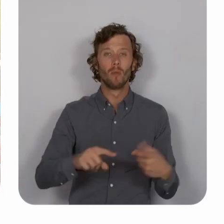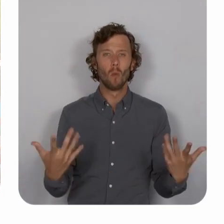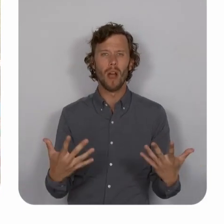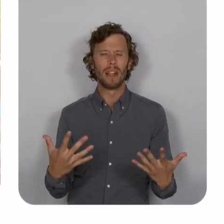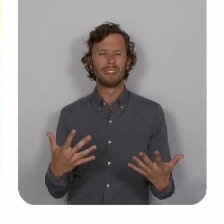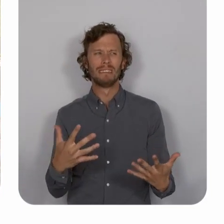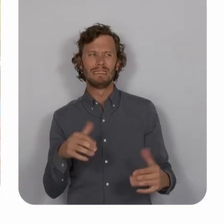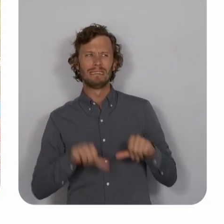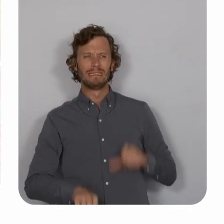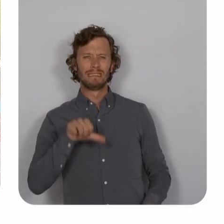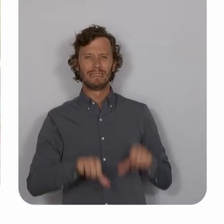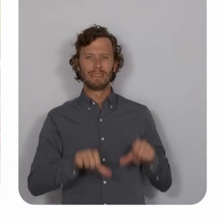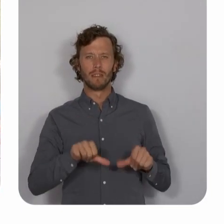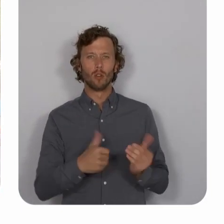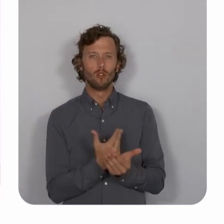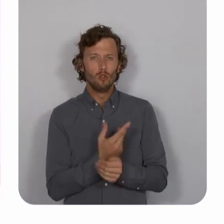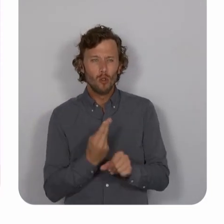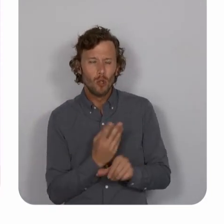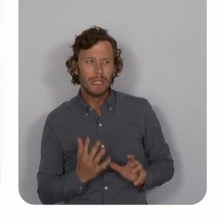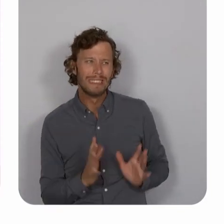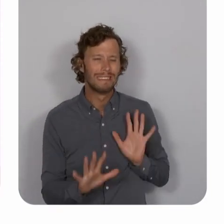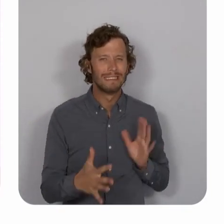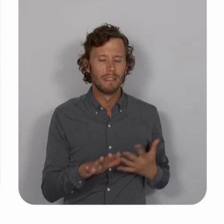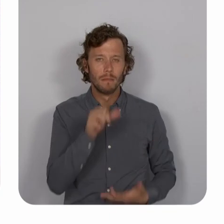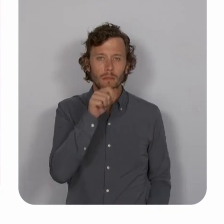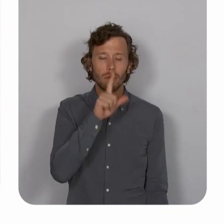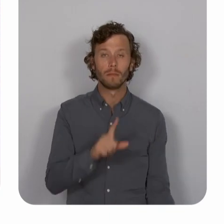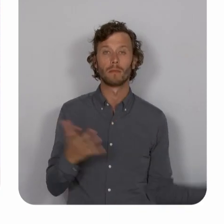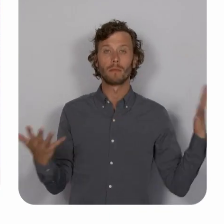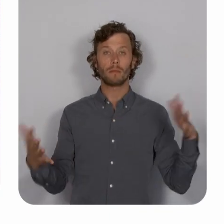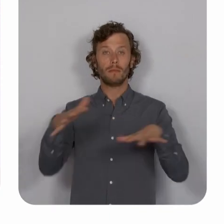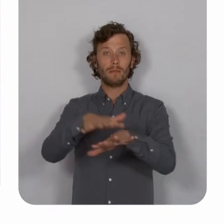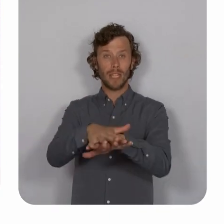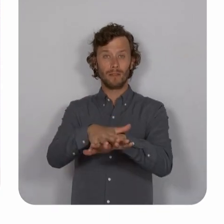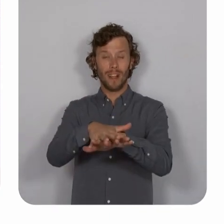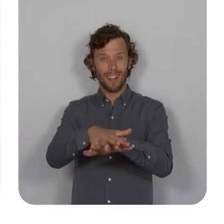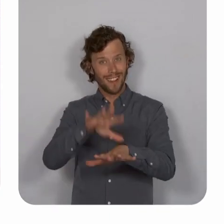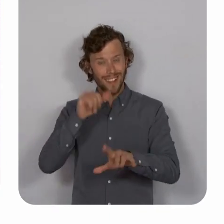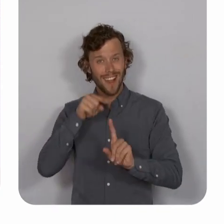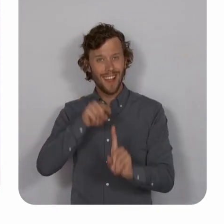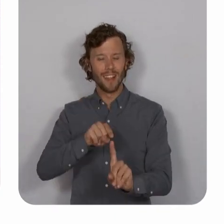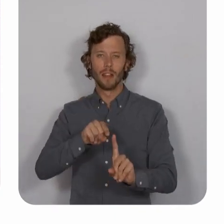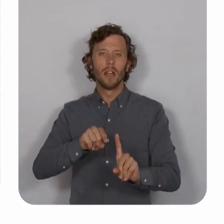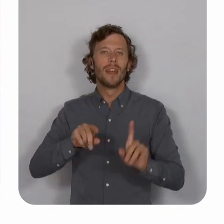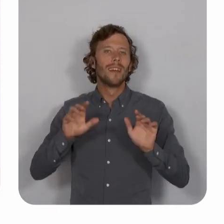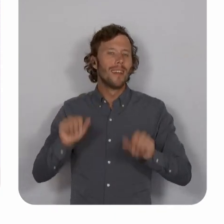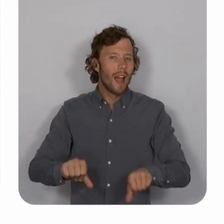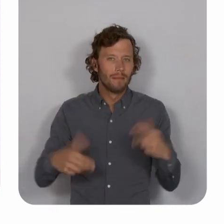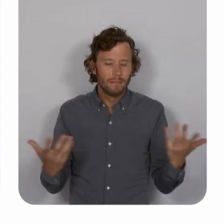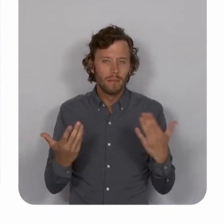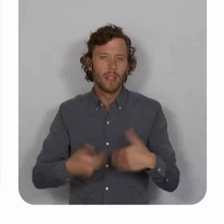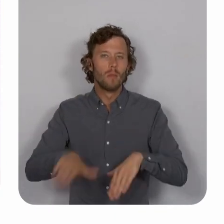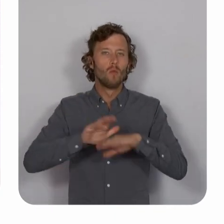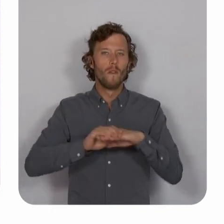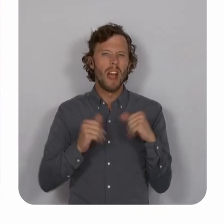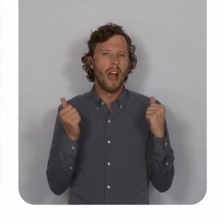Mixed reality also has the potential to increase your user engagement significantly.